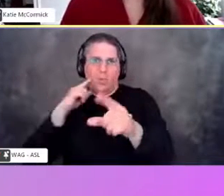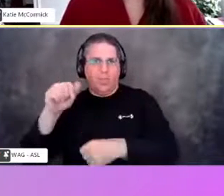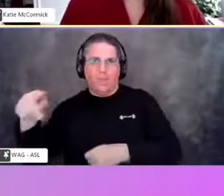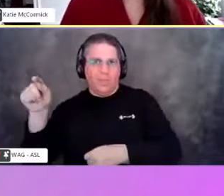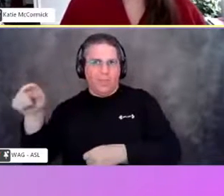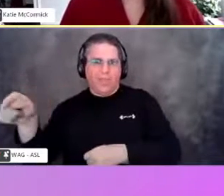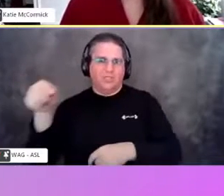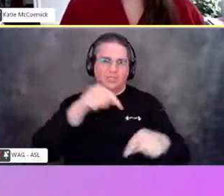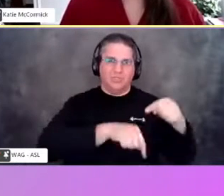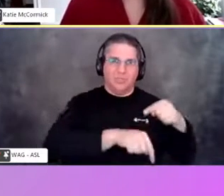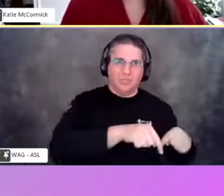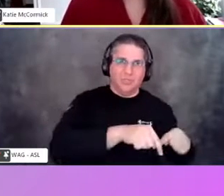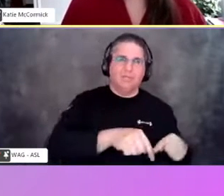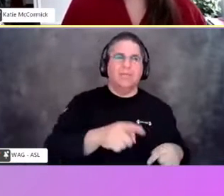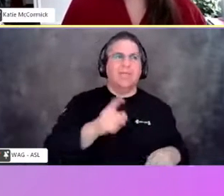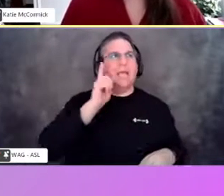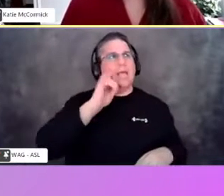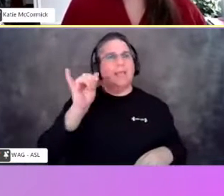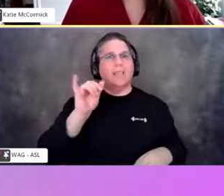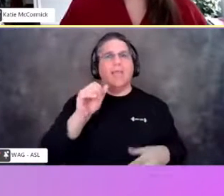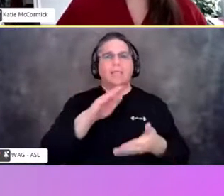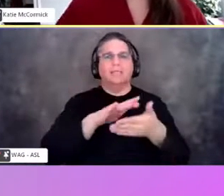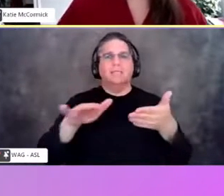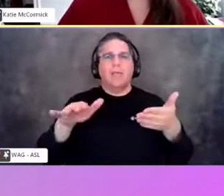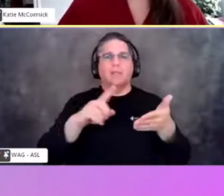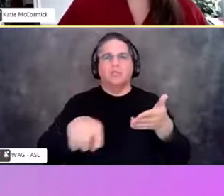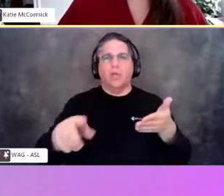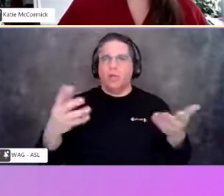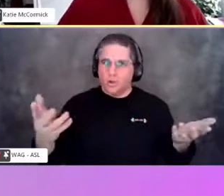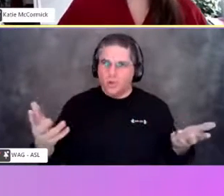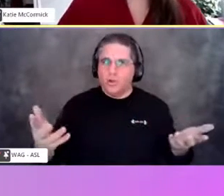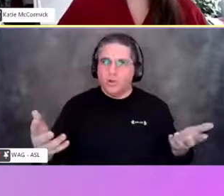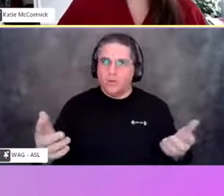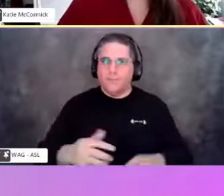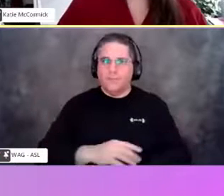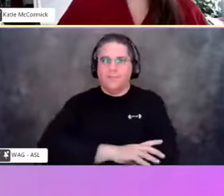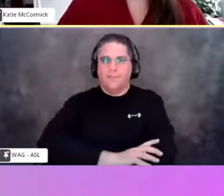linting? It's a linting versus how it presents itself on a website or application